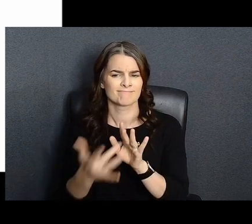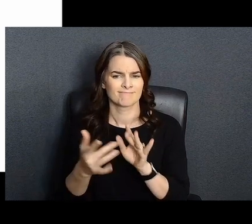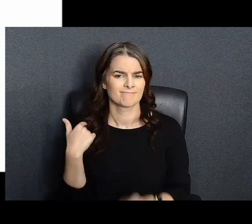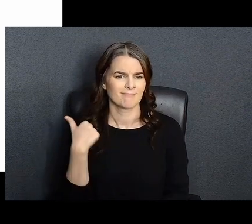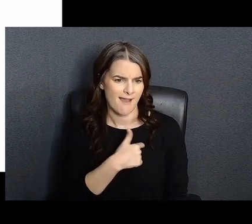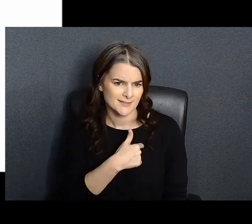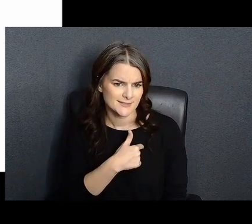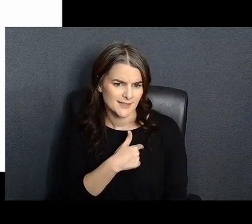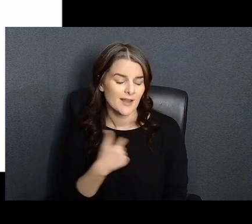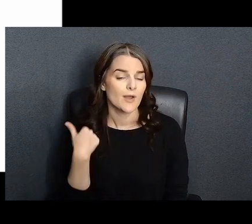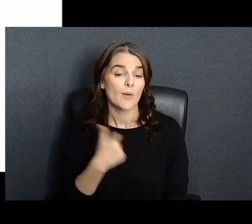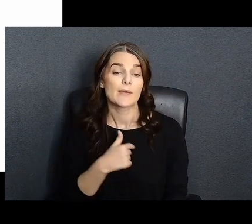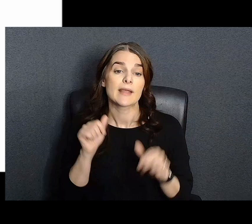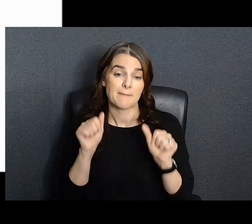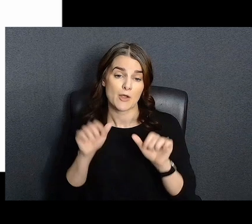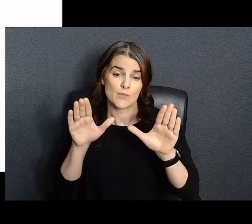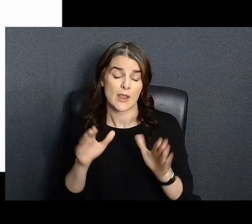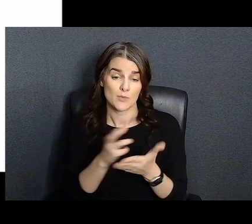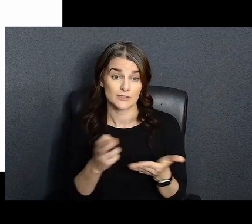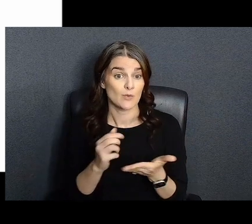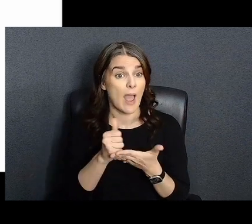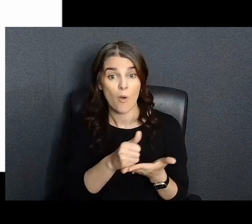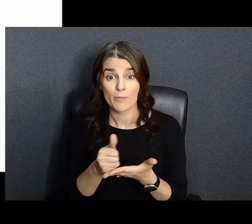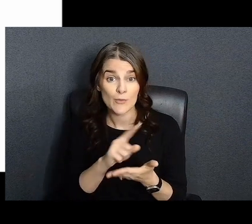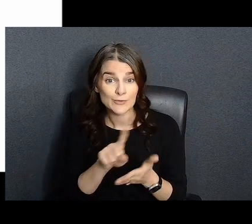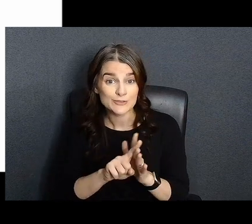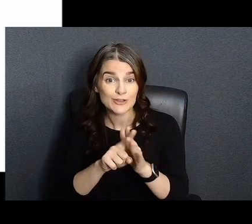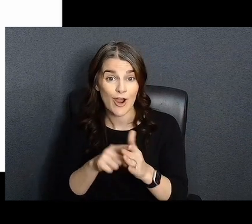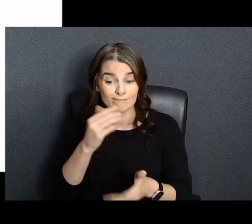We can be a great resource to help you get started on. Answer some questions.